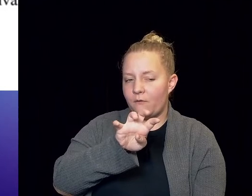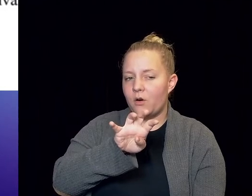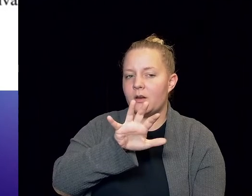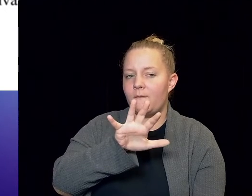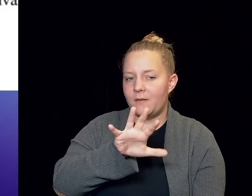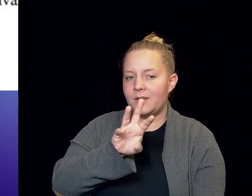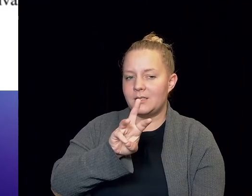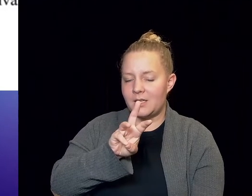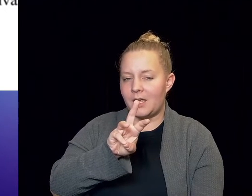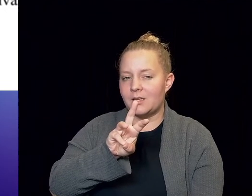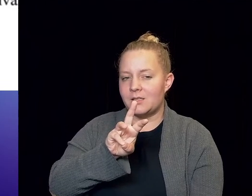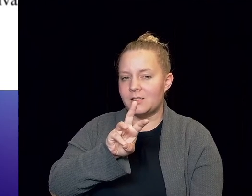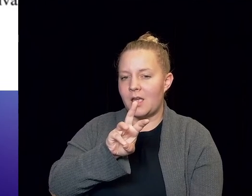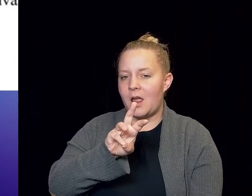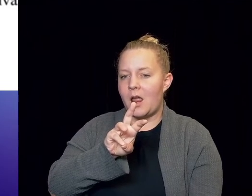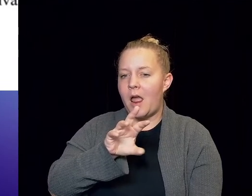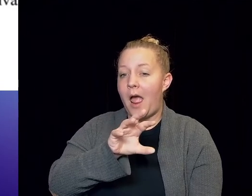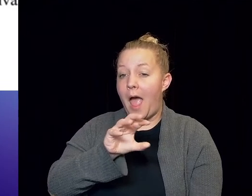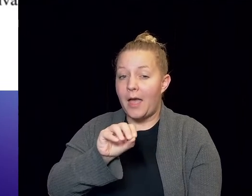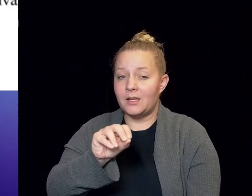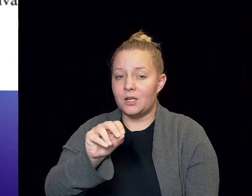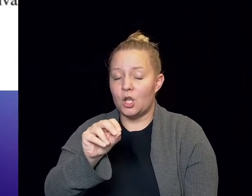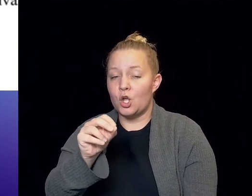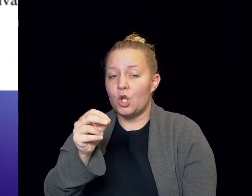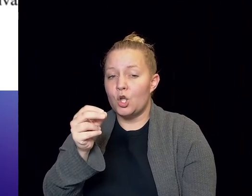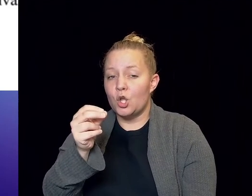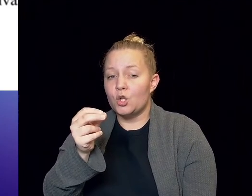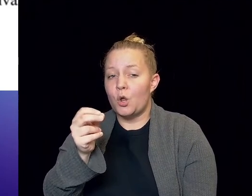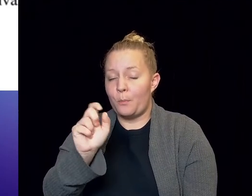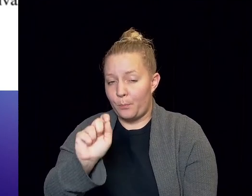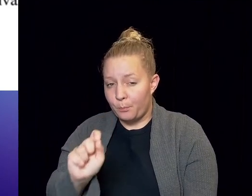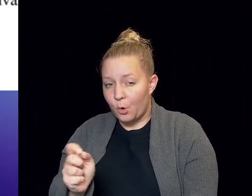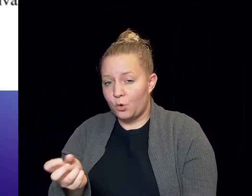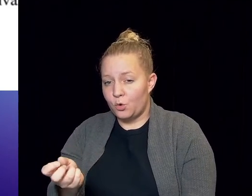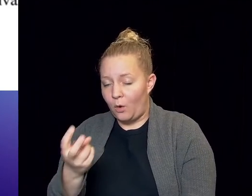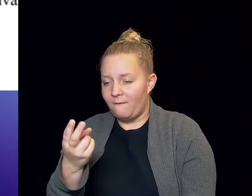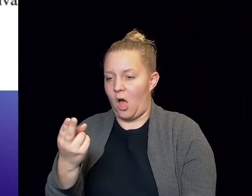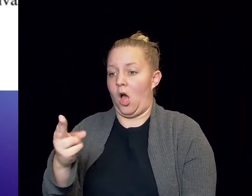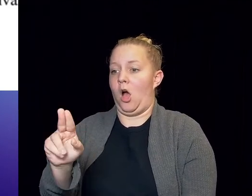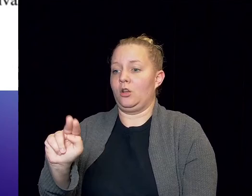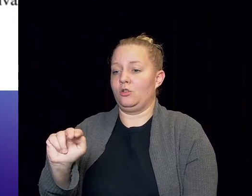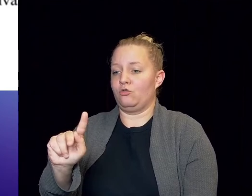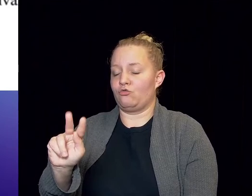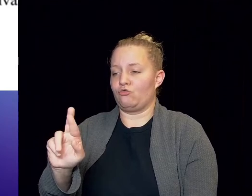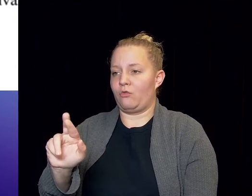12 hundredths because that 2 is in that hundredths place value. Like I said, keeping those things